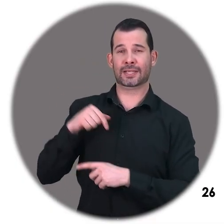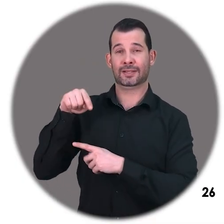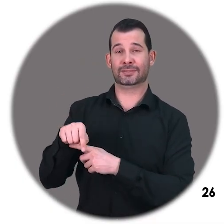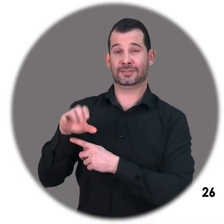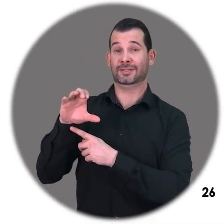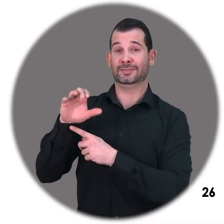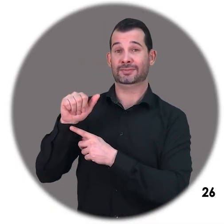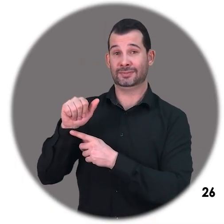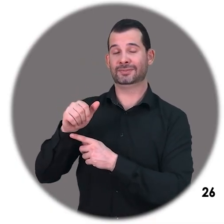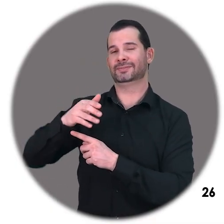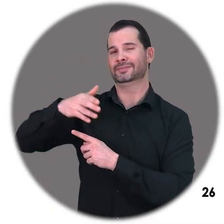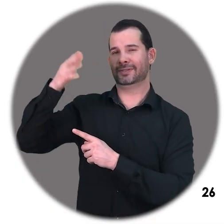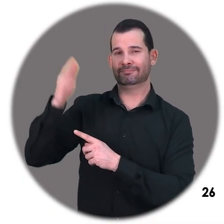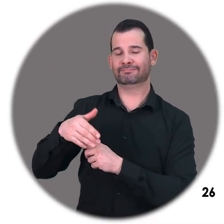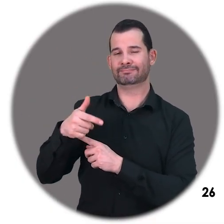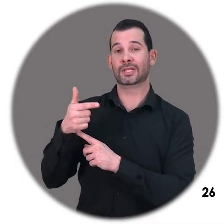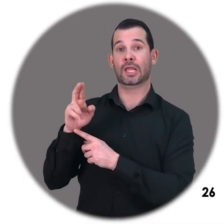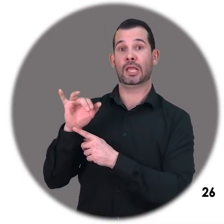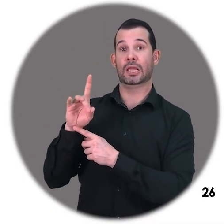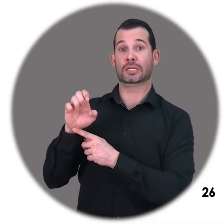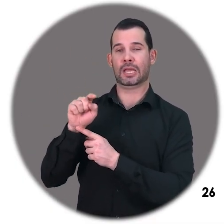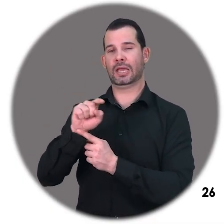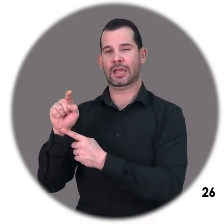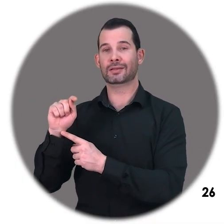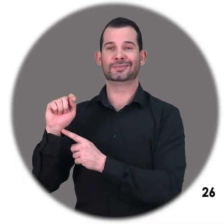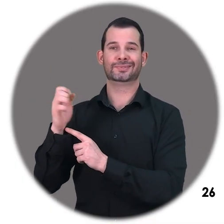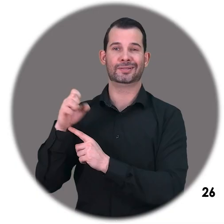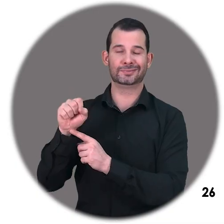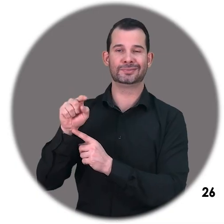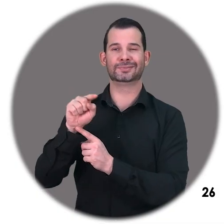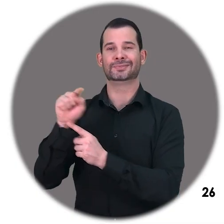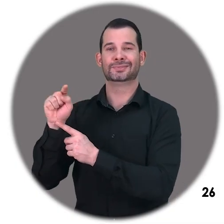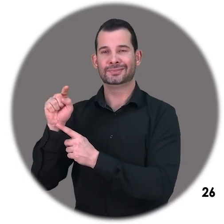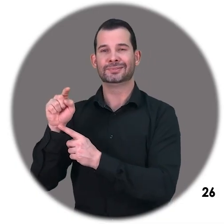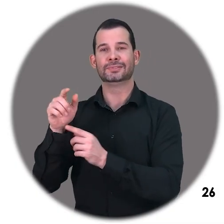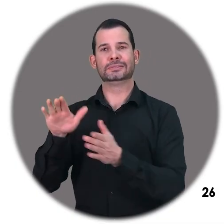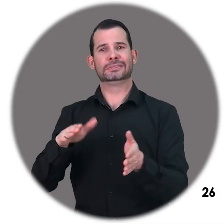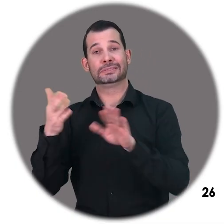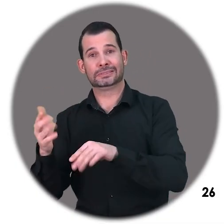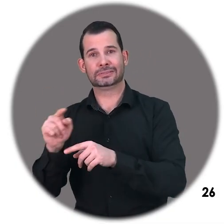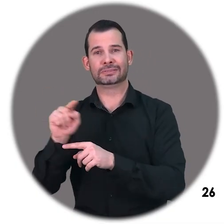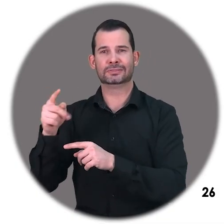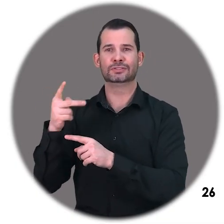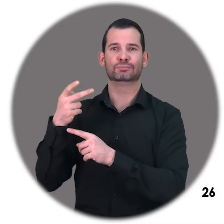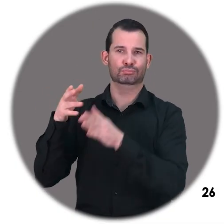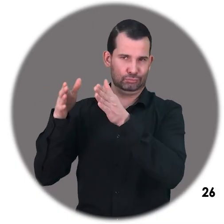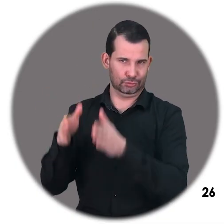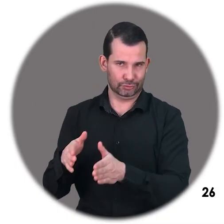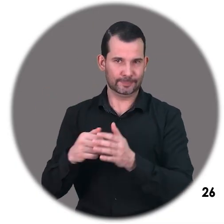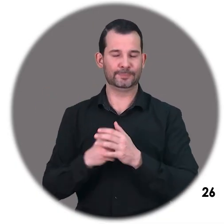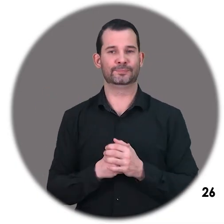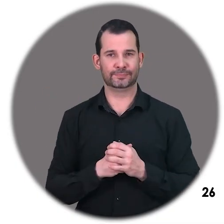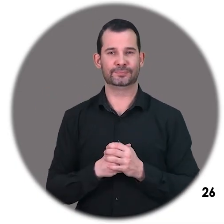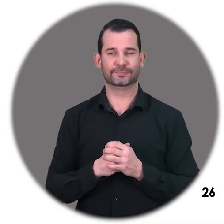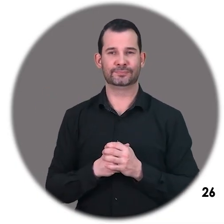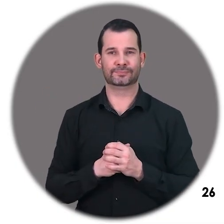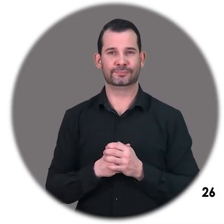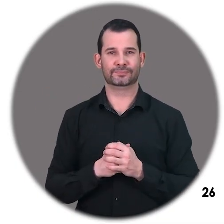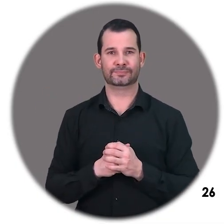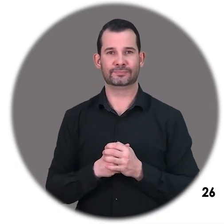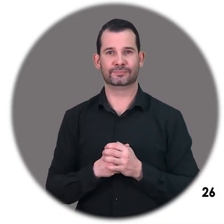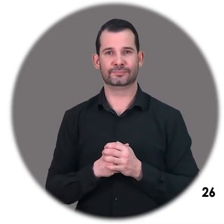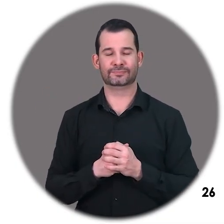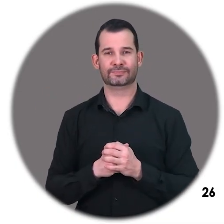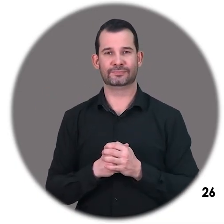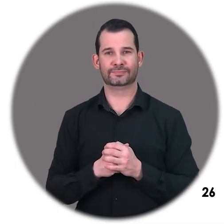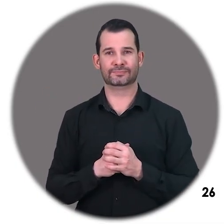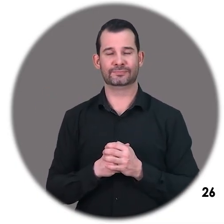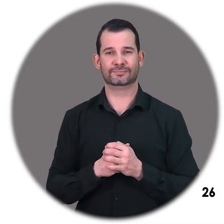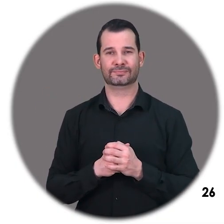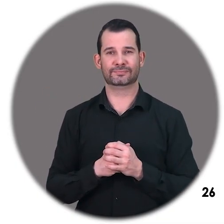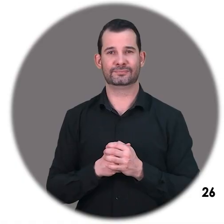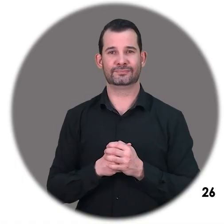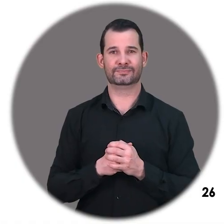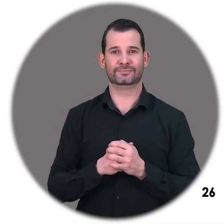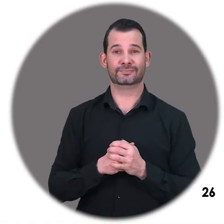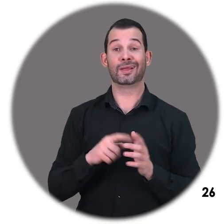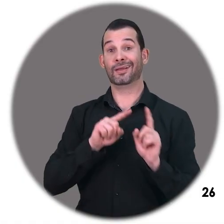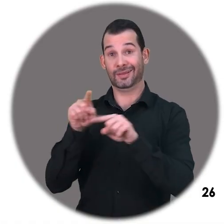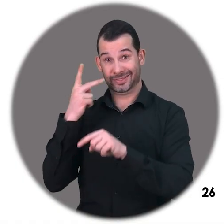canada.ca/guide-taxes-deceased-person